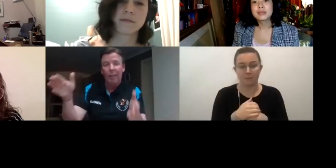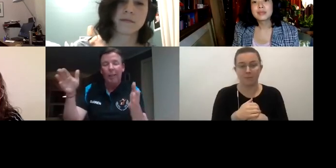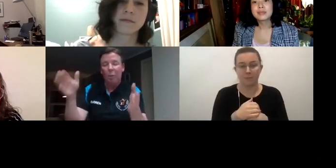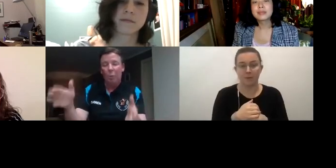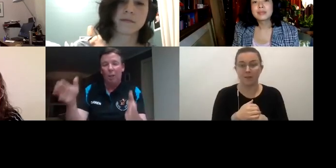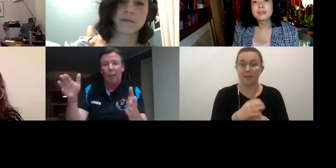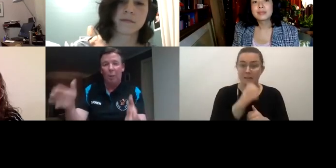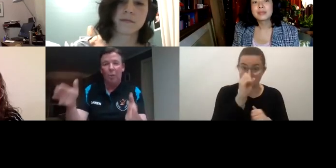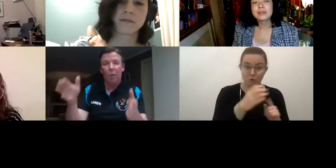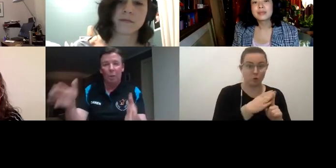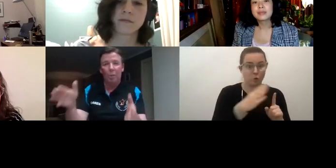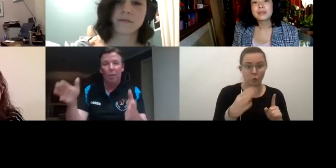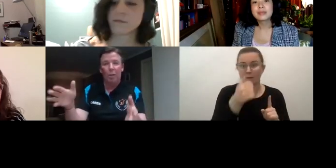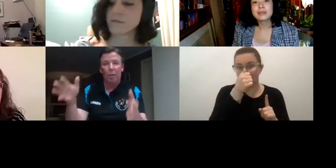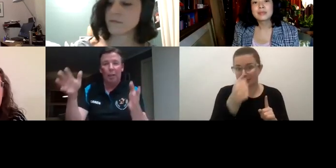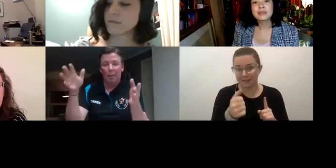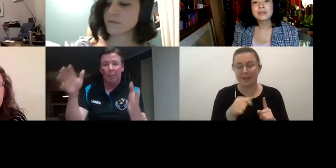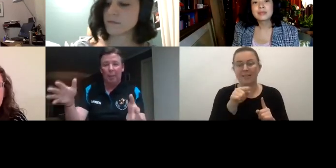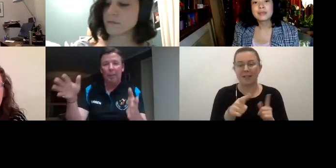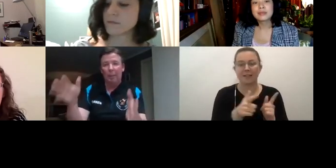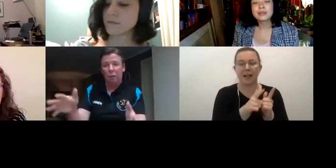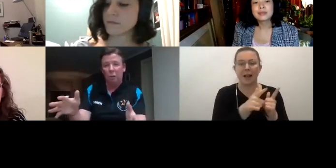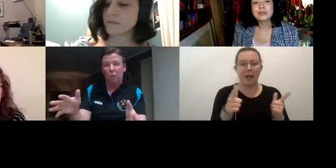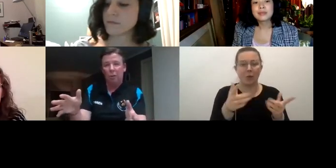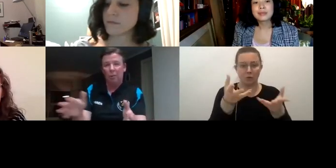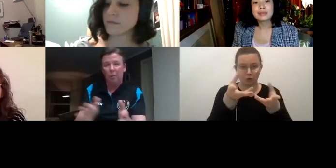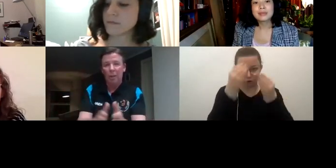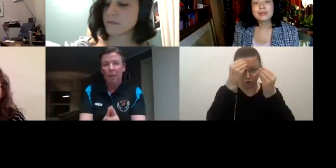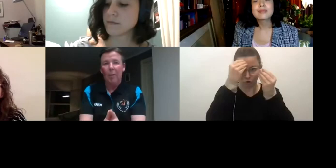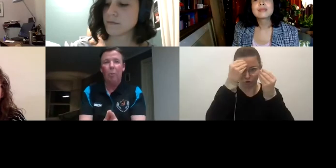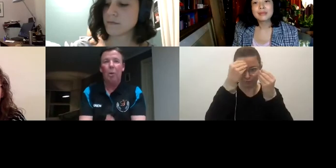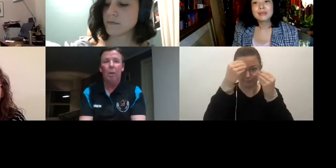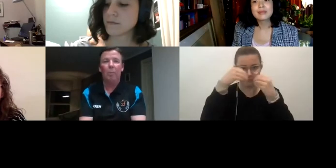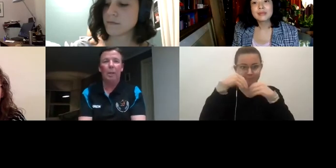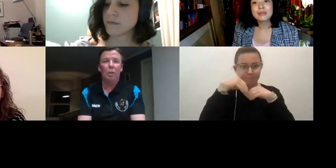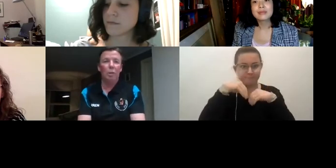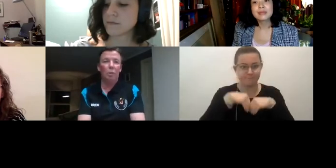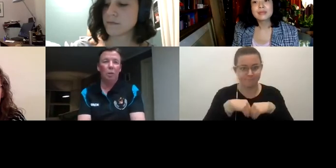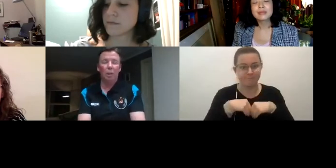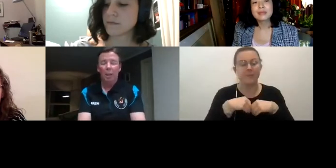is when language acquisition is best in children. That's why many children